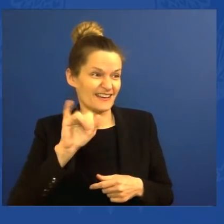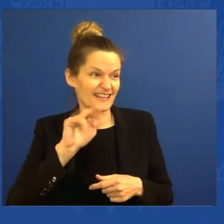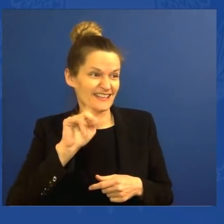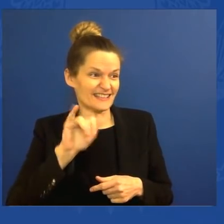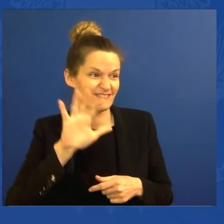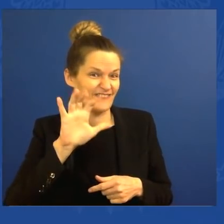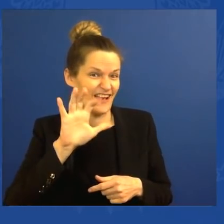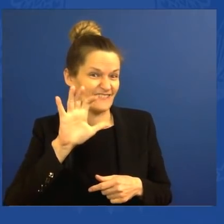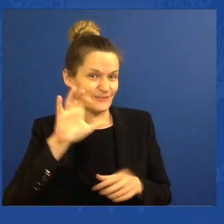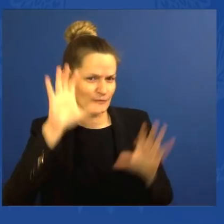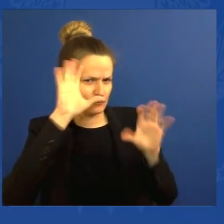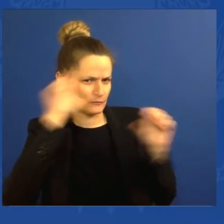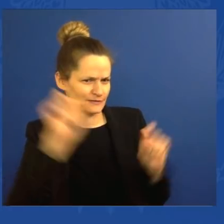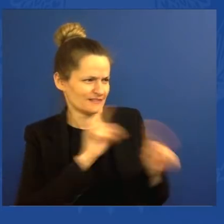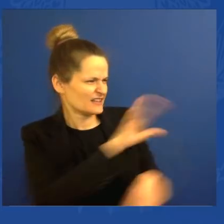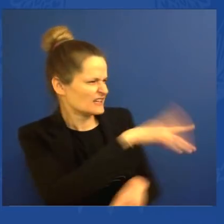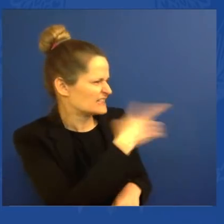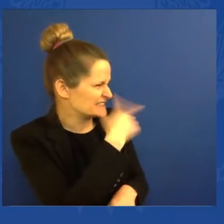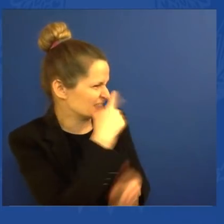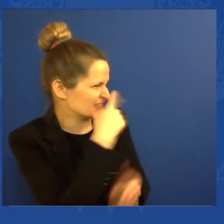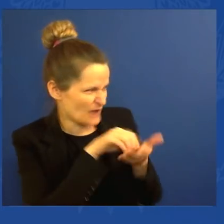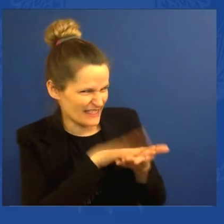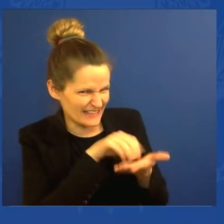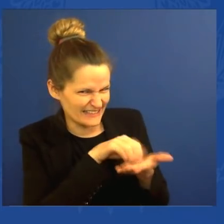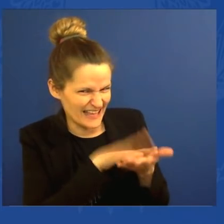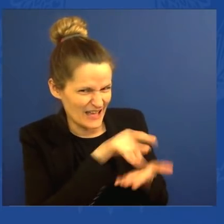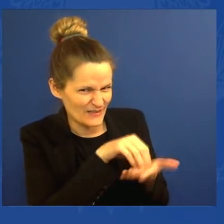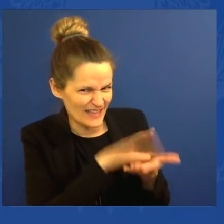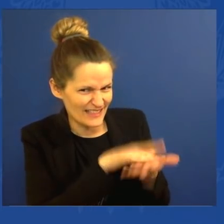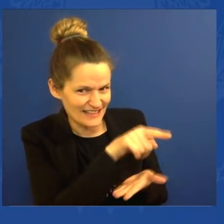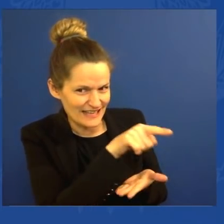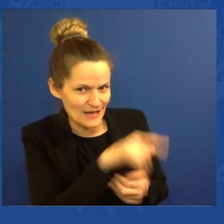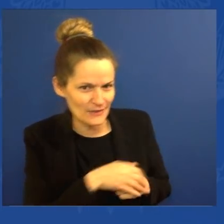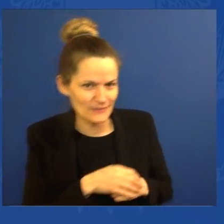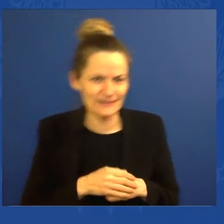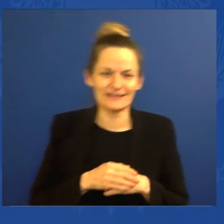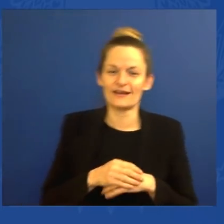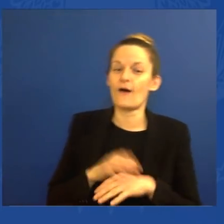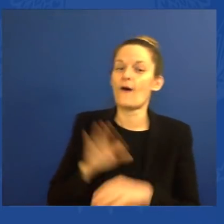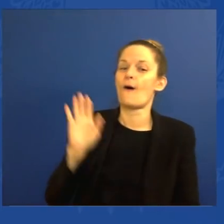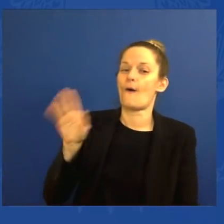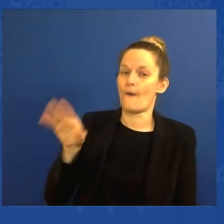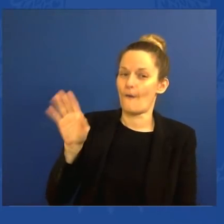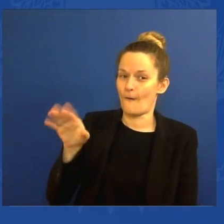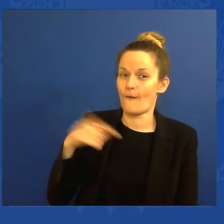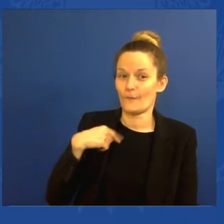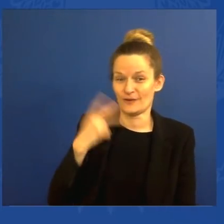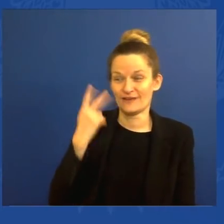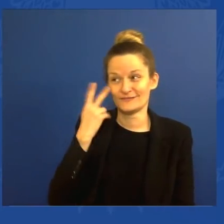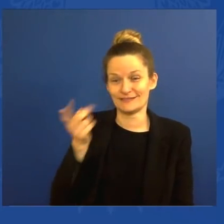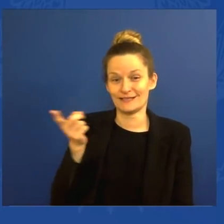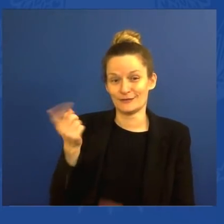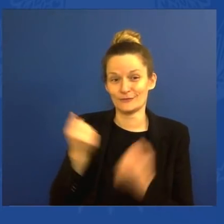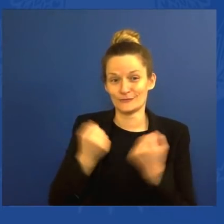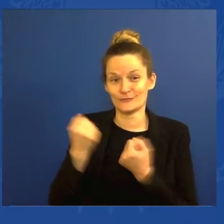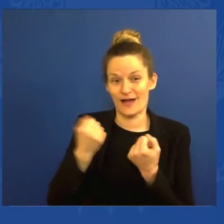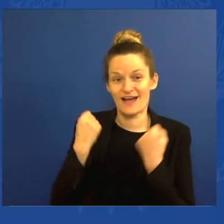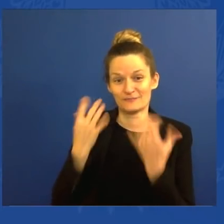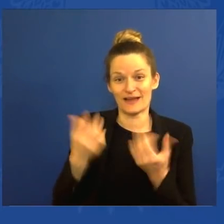Governor Whitmer: We've seen you drive a lot of cars in Michigan. The President: I know. Oh, God, I tell you what -- Governor Holcomb: I think the Secretary is driving the pace car, by the way. Governor Whitmer: Yeah.